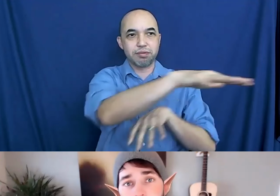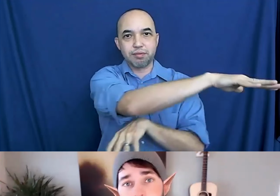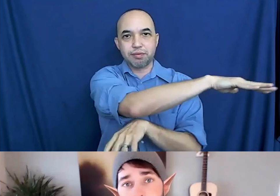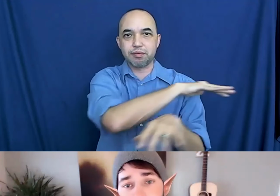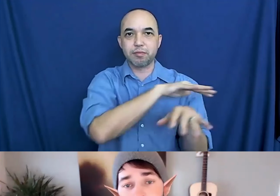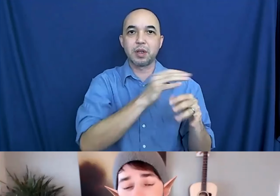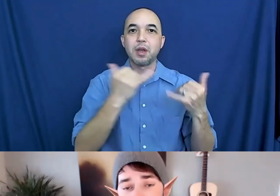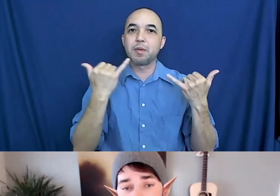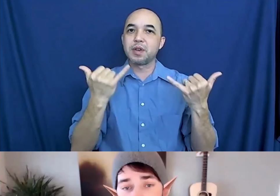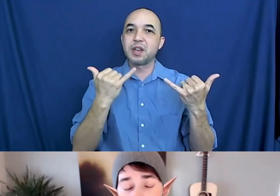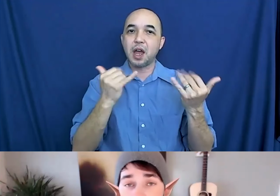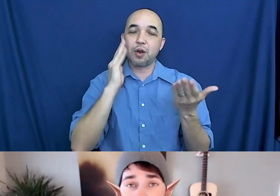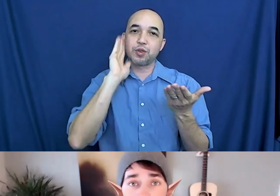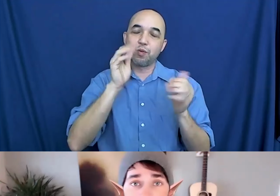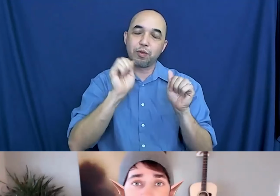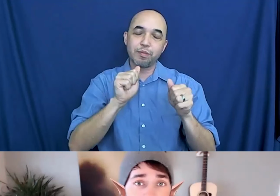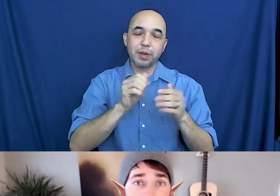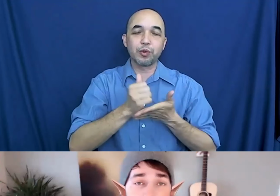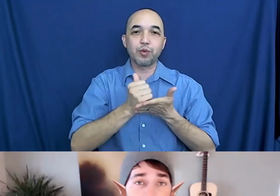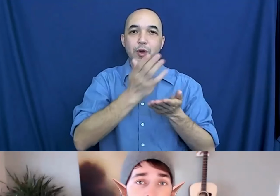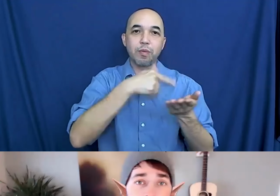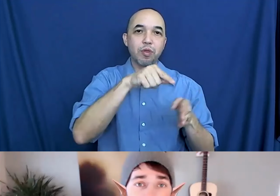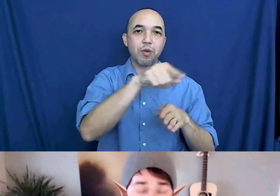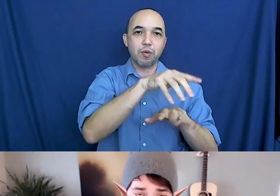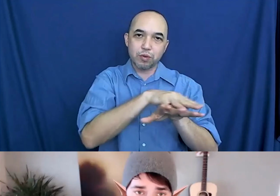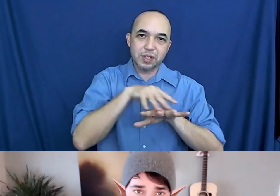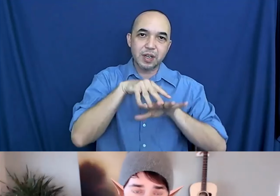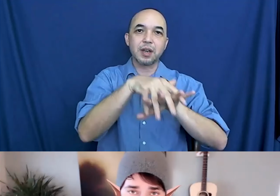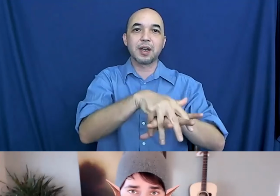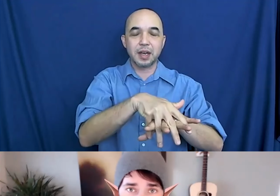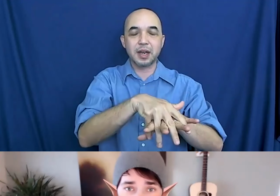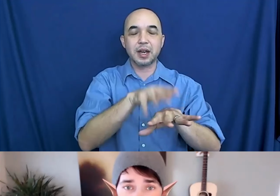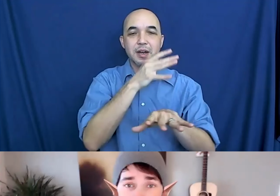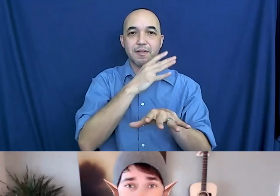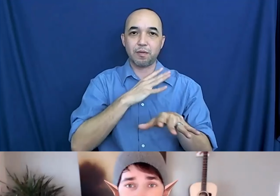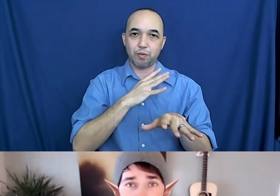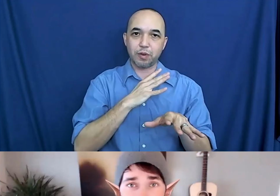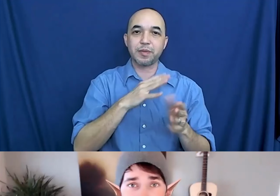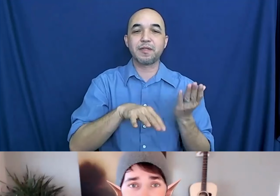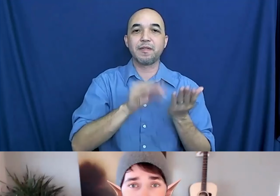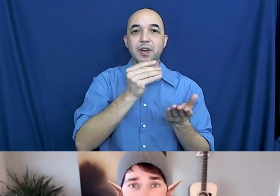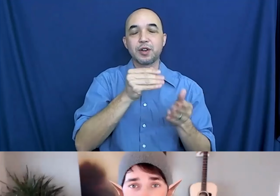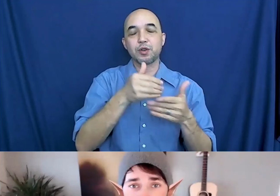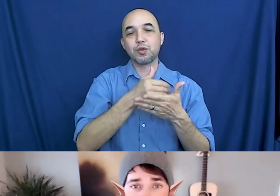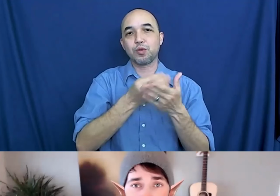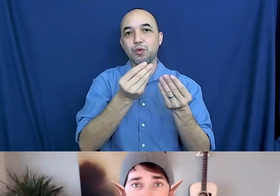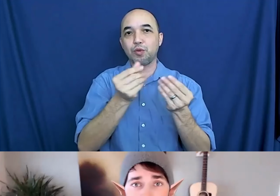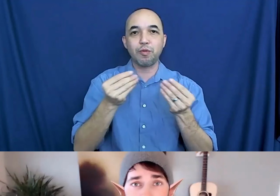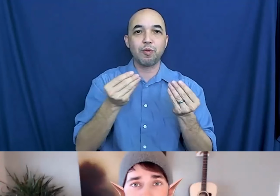COMMUNITIES OF INDIGENOUS WOMEN TO HAVE PLACES TO FARM.